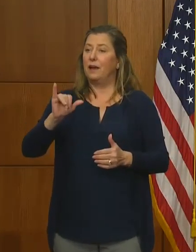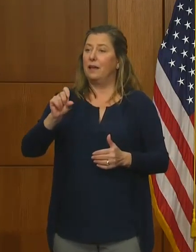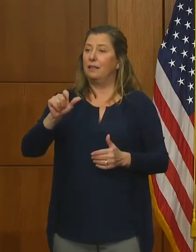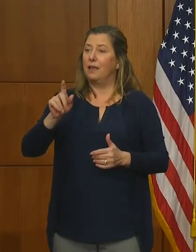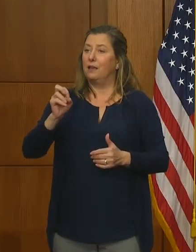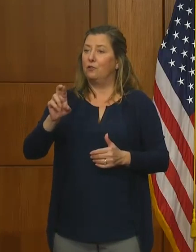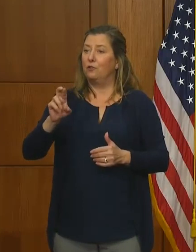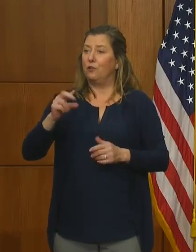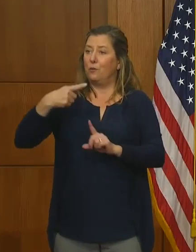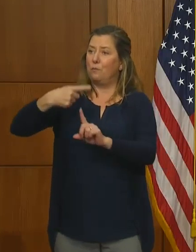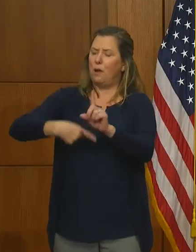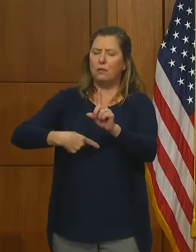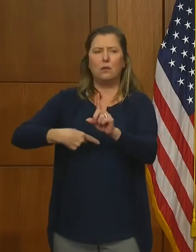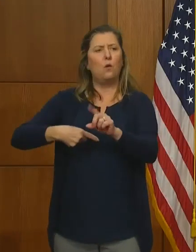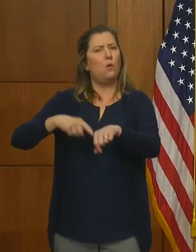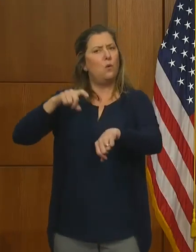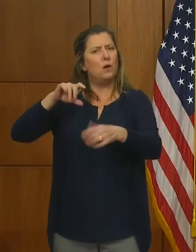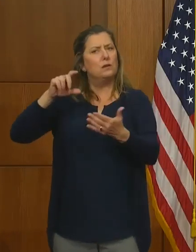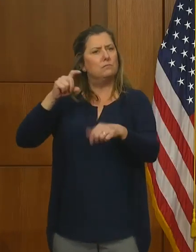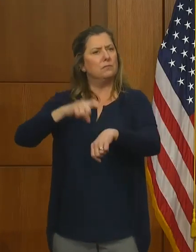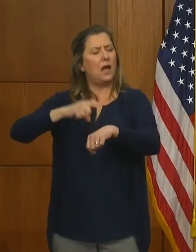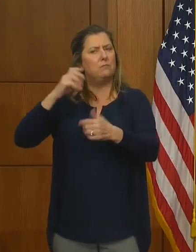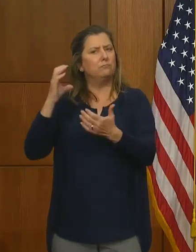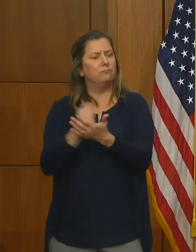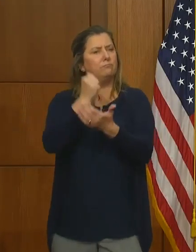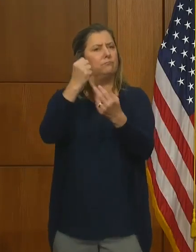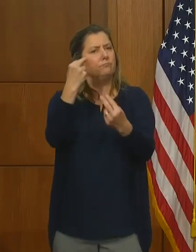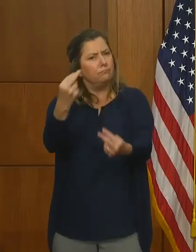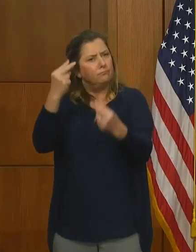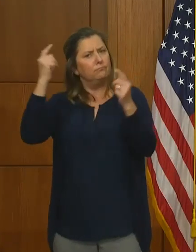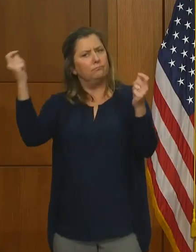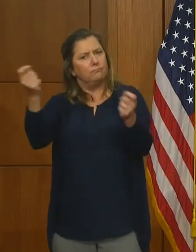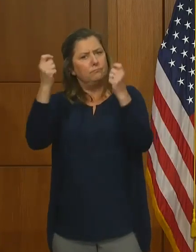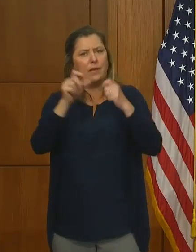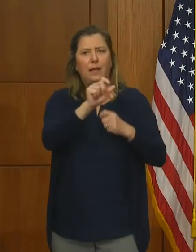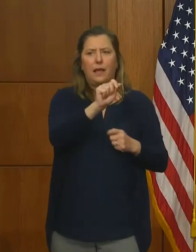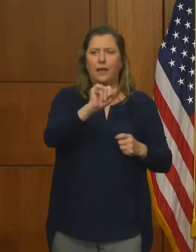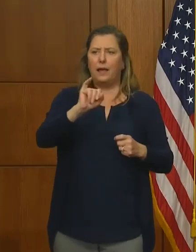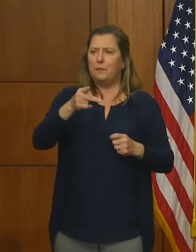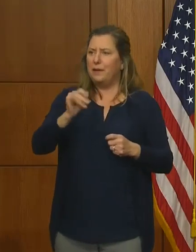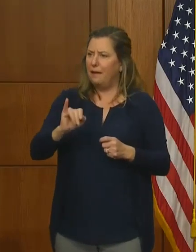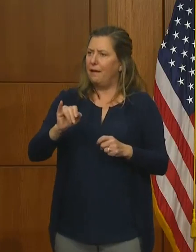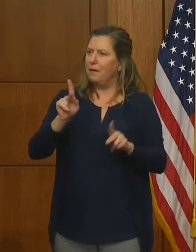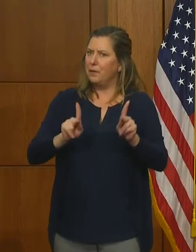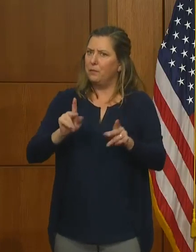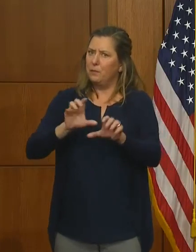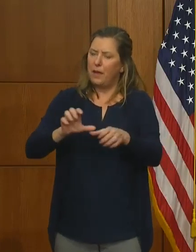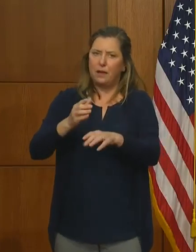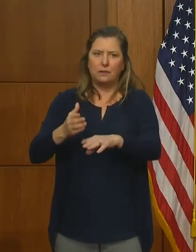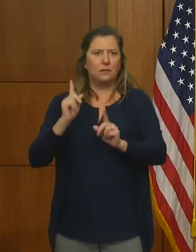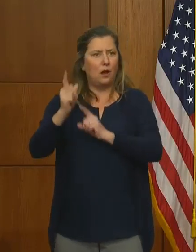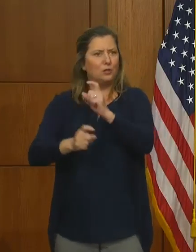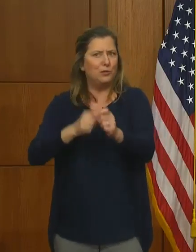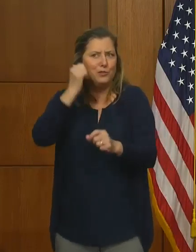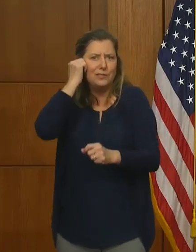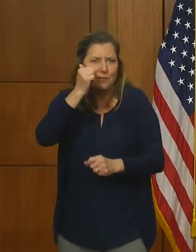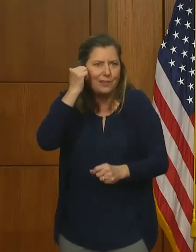AND PACIFIC ISLANDER MONTH A TIME TO CELEBRATE THE CULTURE AND IMPORTANT CONTRIBUTIONS